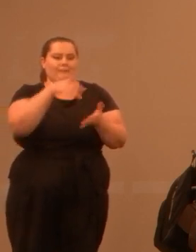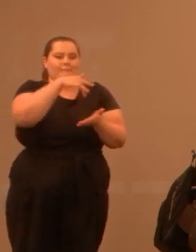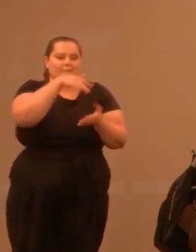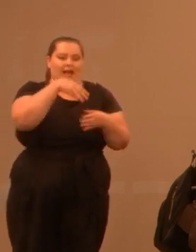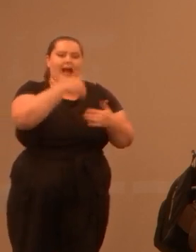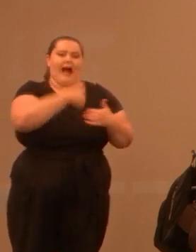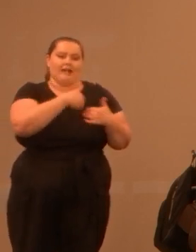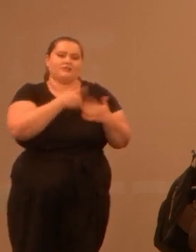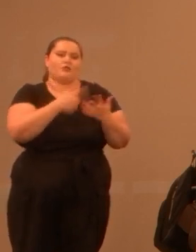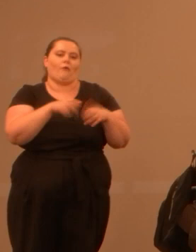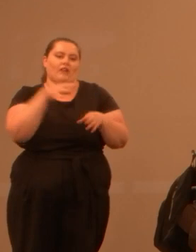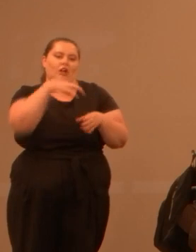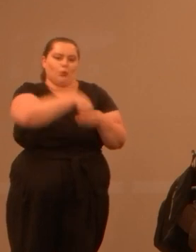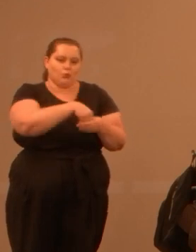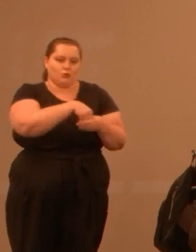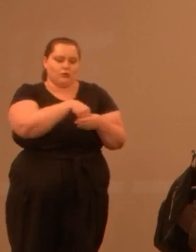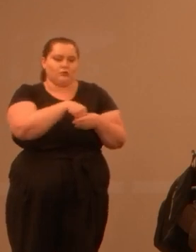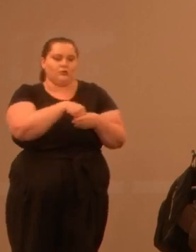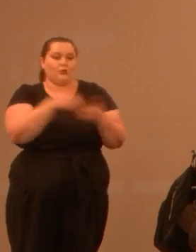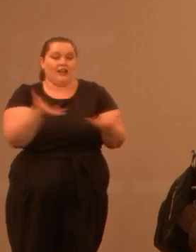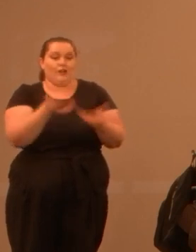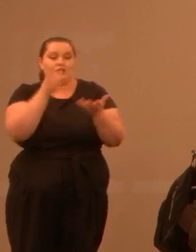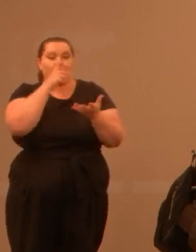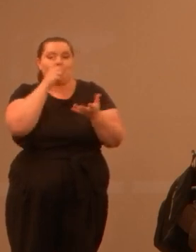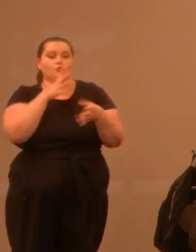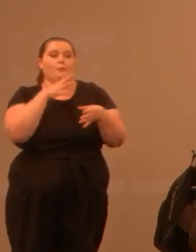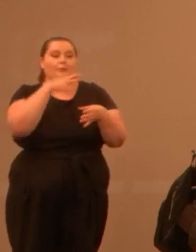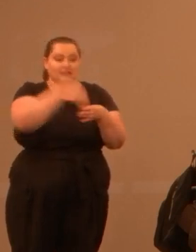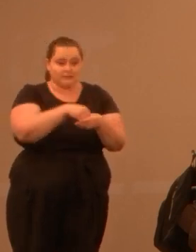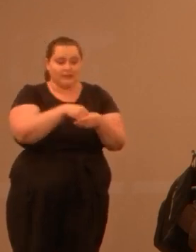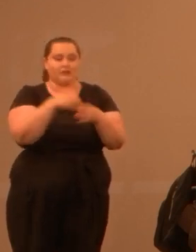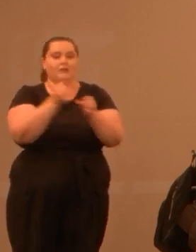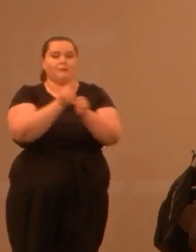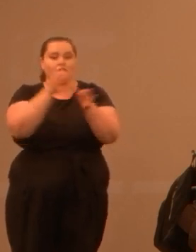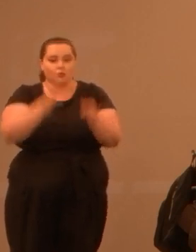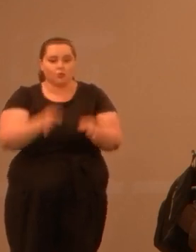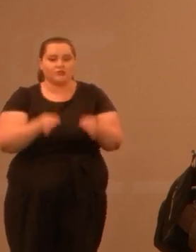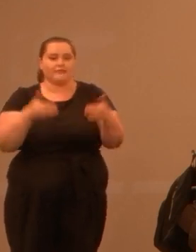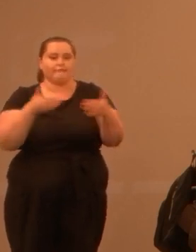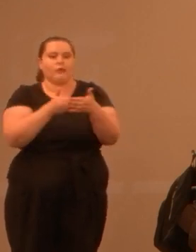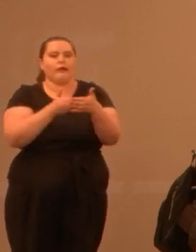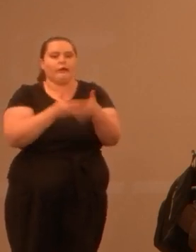disability to participate, make choices, break down barriers. And while there